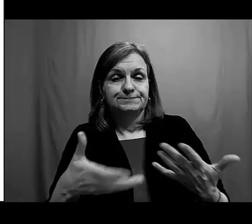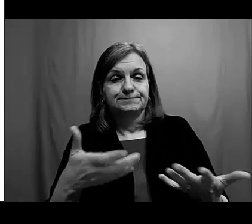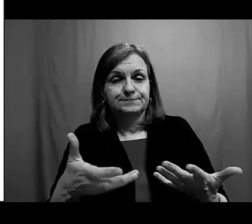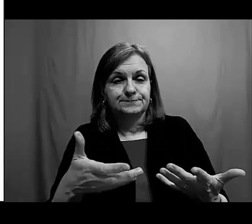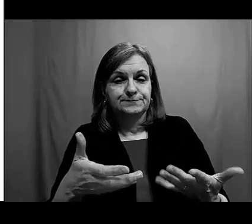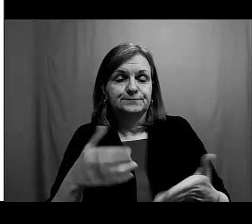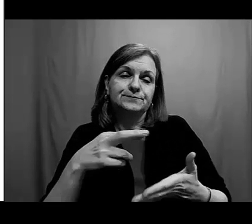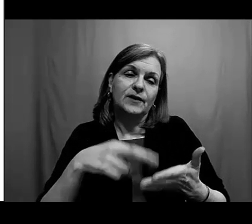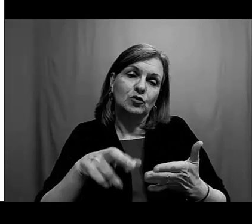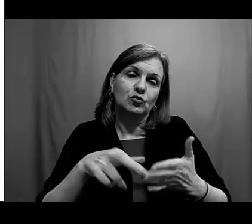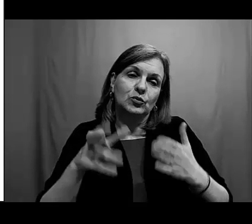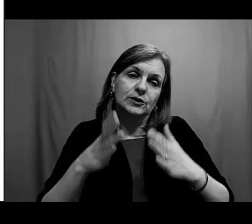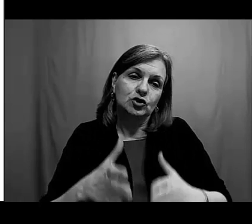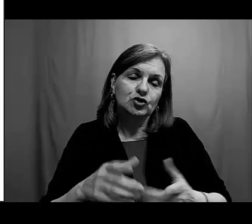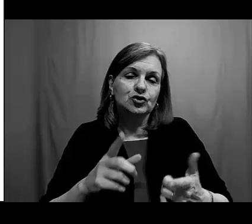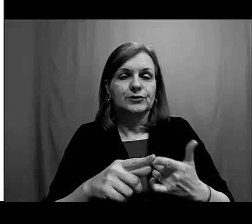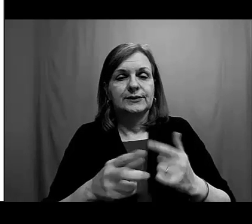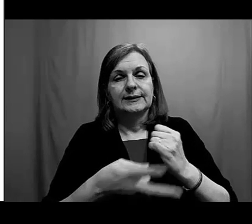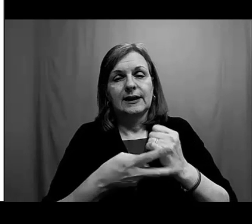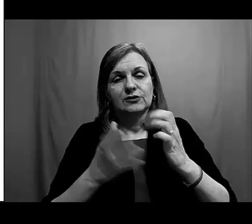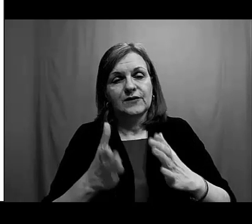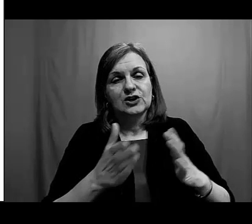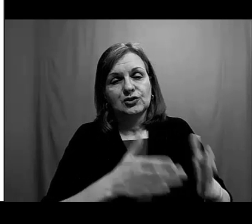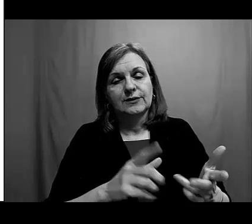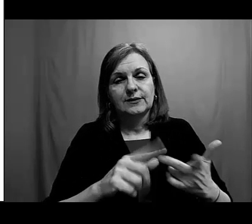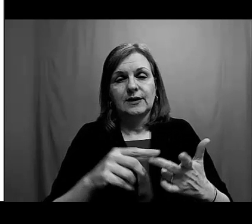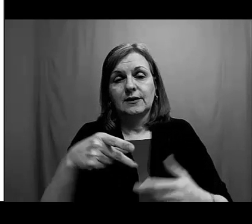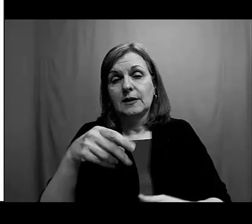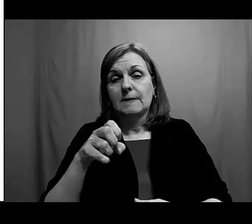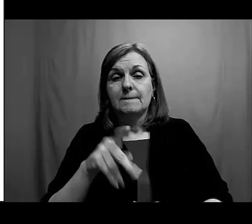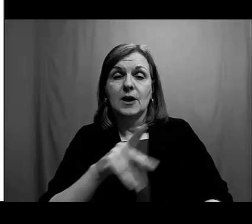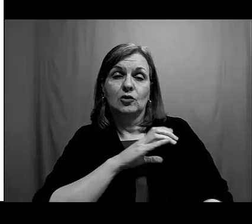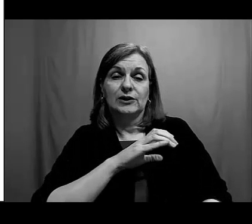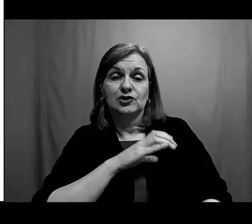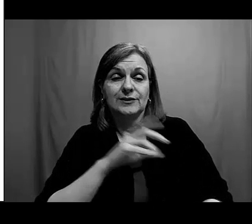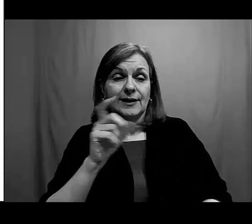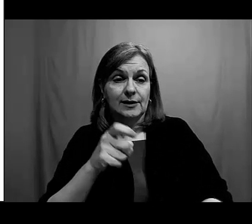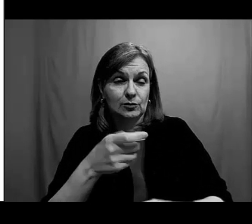what researchers and conservationists and Park Rangers had to go in and explain that